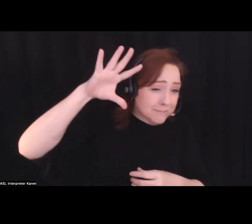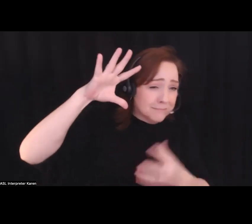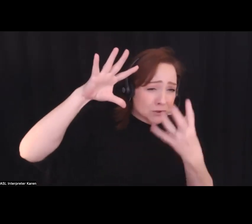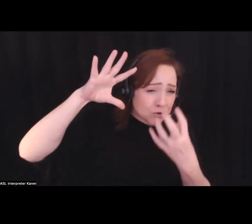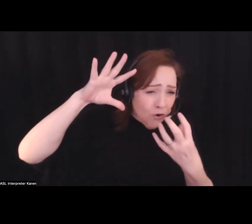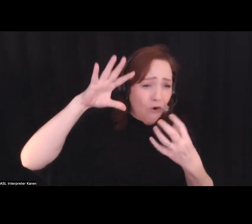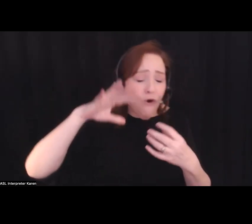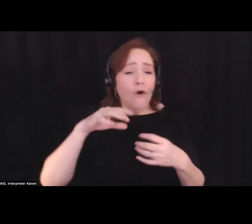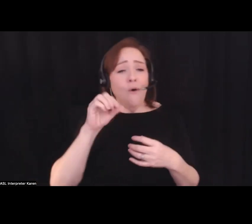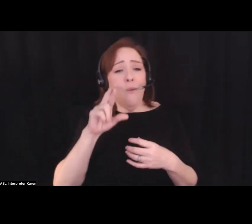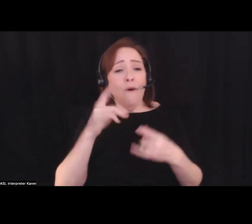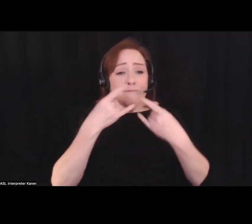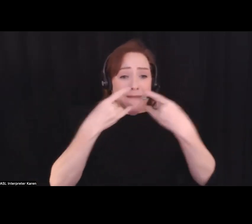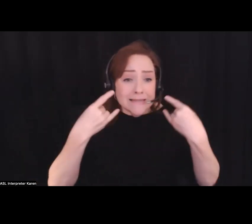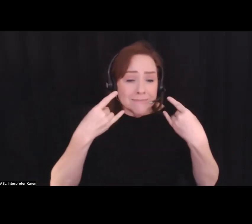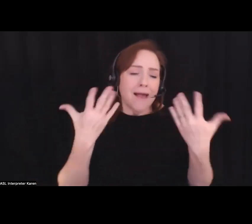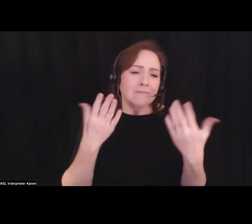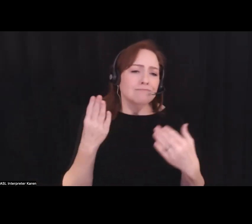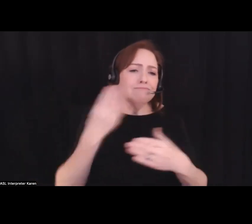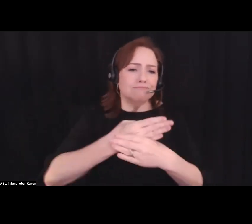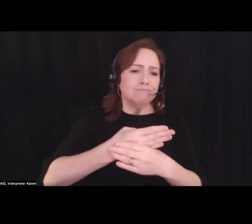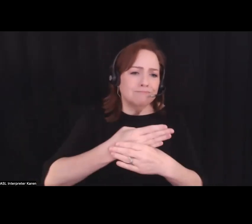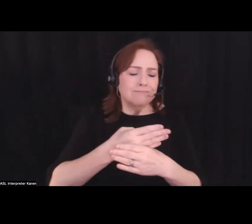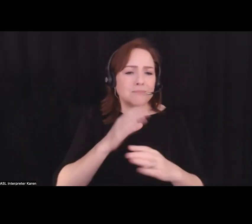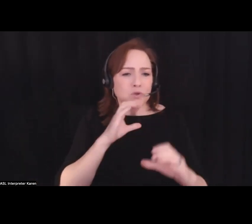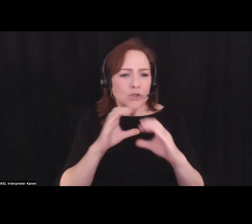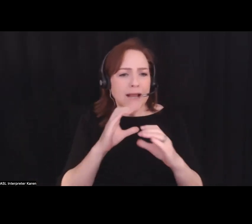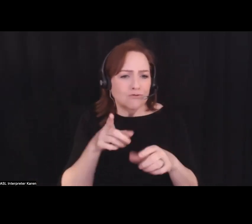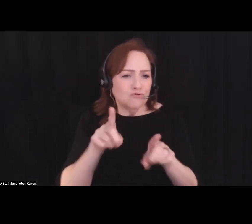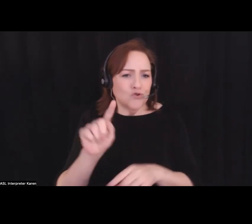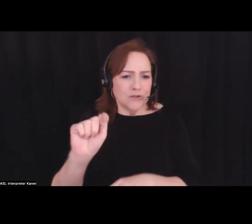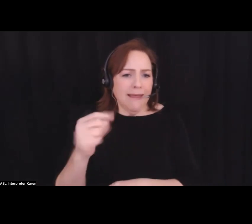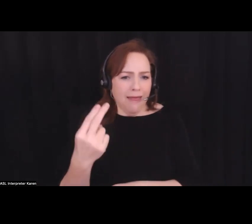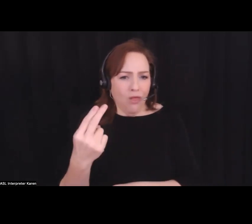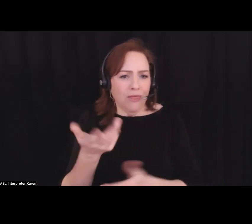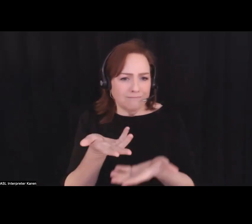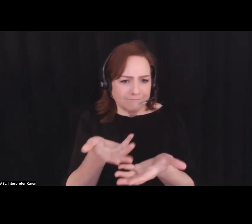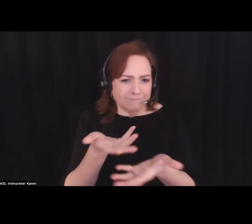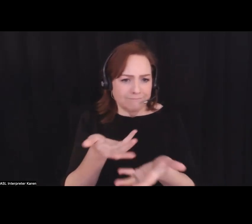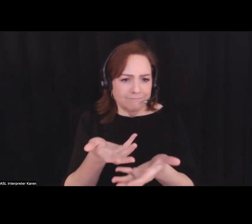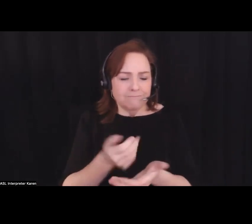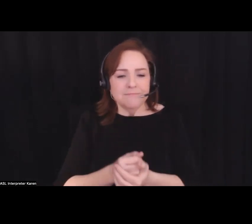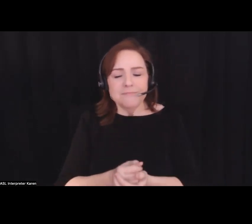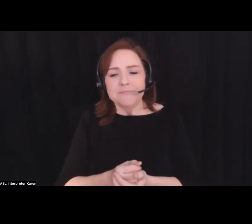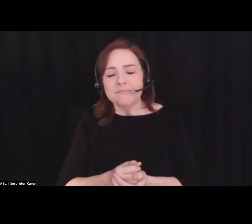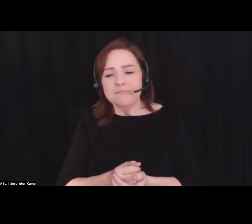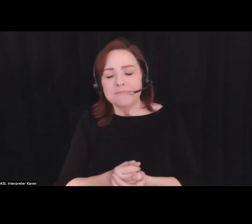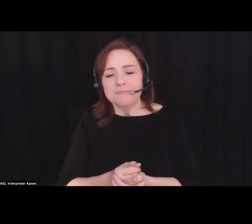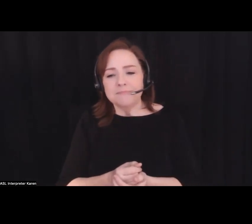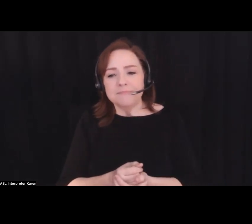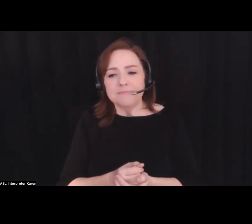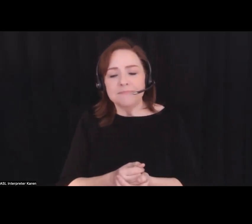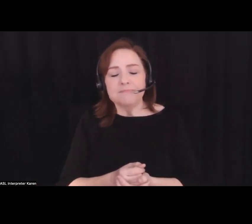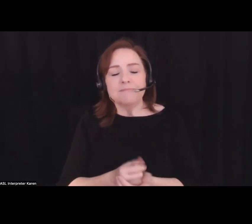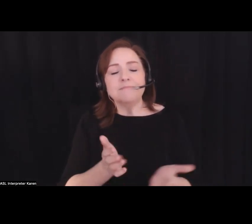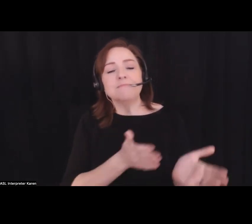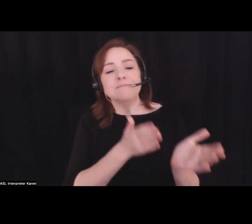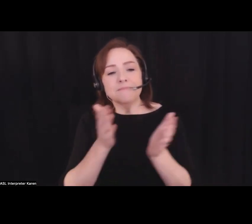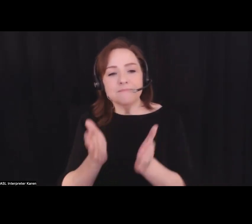communication during telehealth encounters. yeah and then as we have traveled into the along